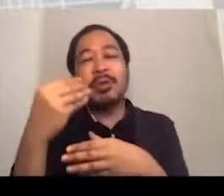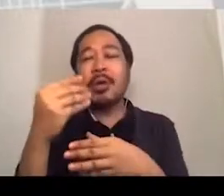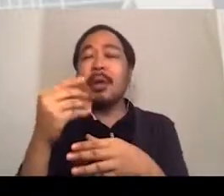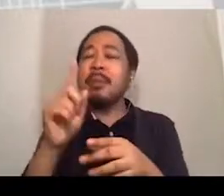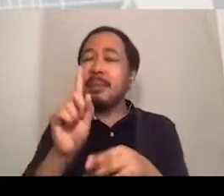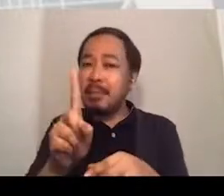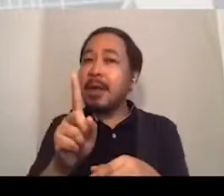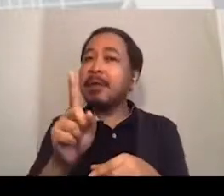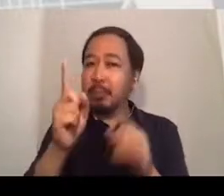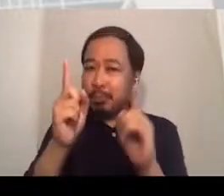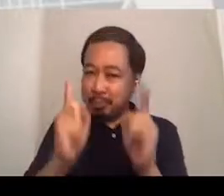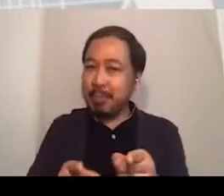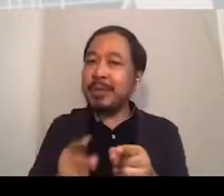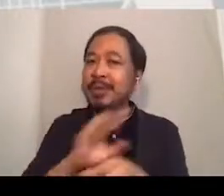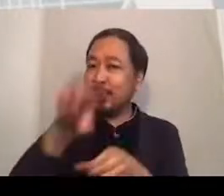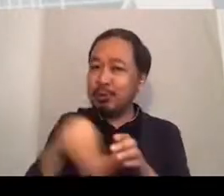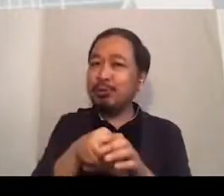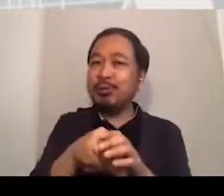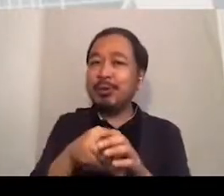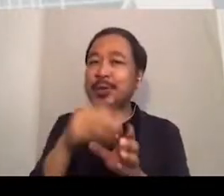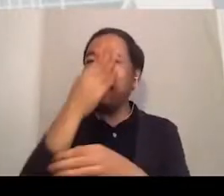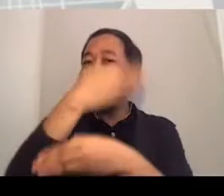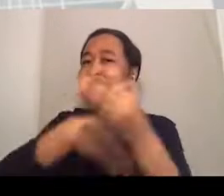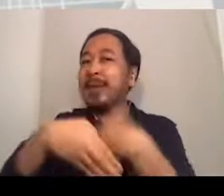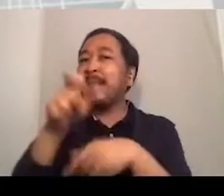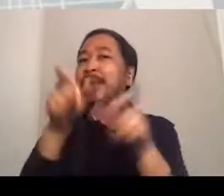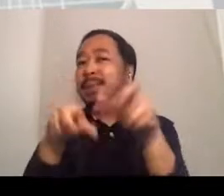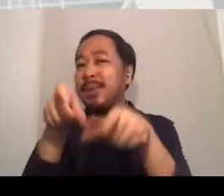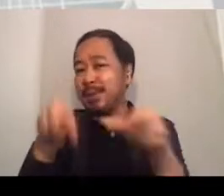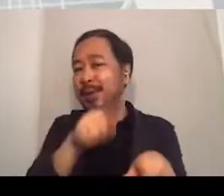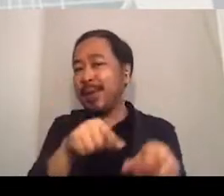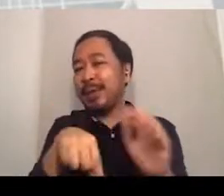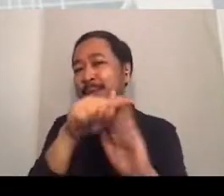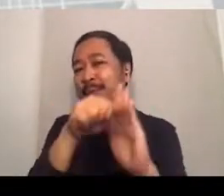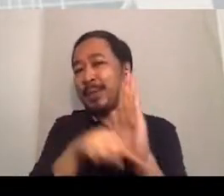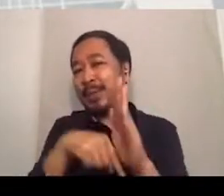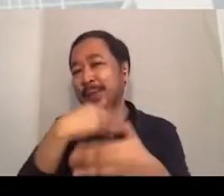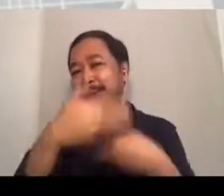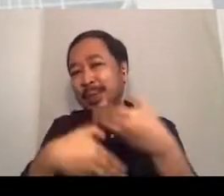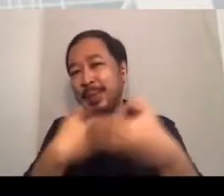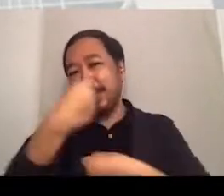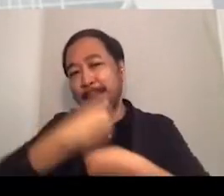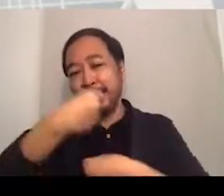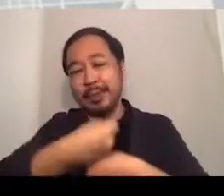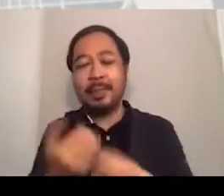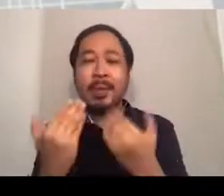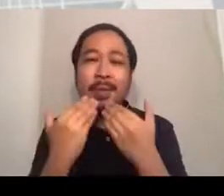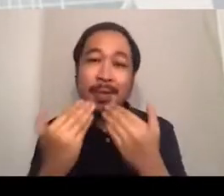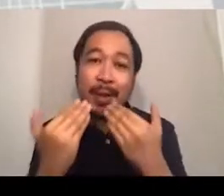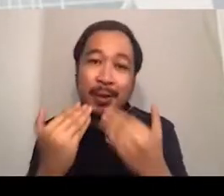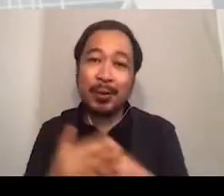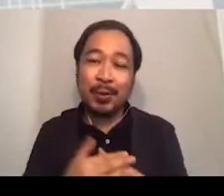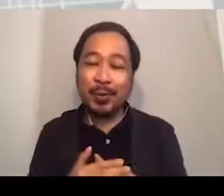Thank you so much. As I said, it's an impossible task and we are going to come back to you and try to collect some of these examples,